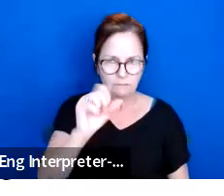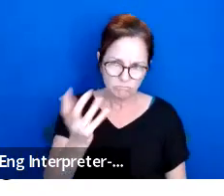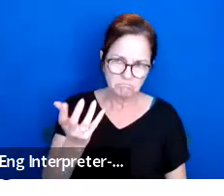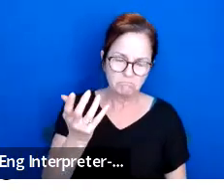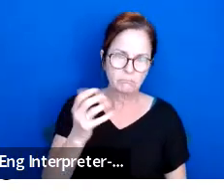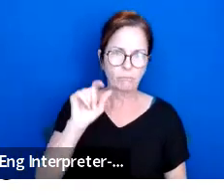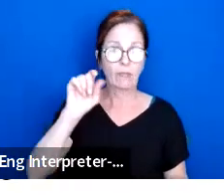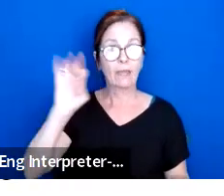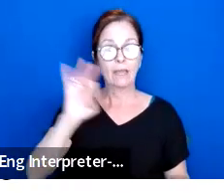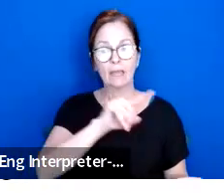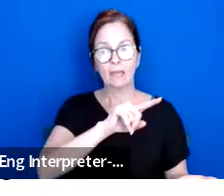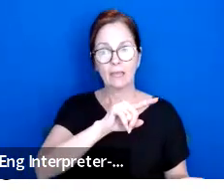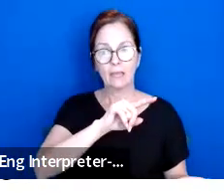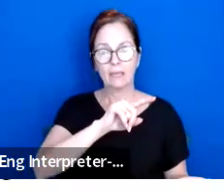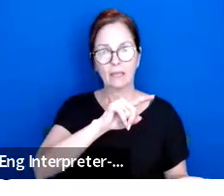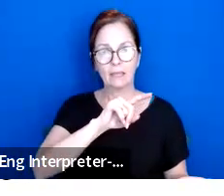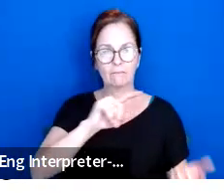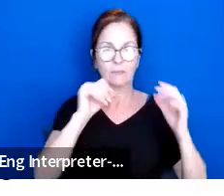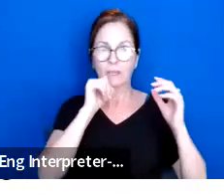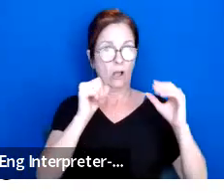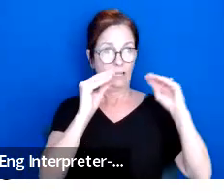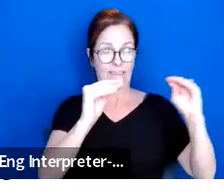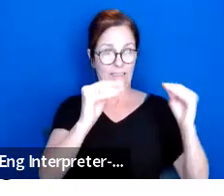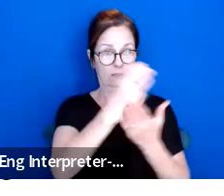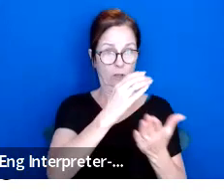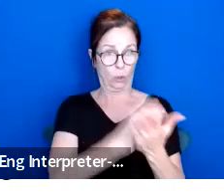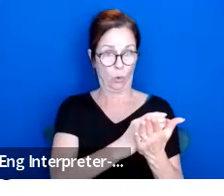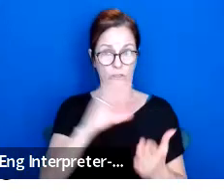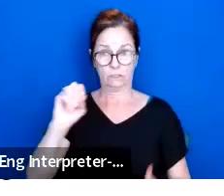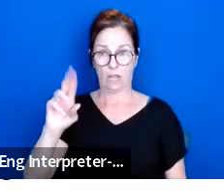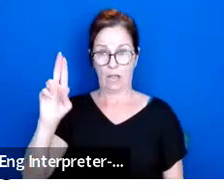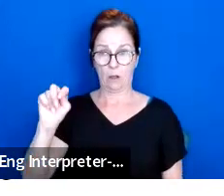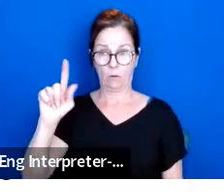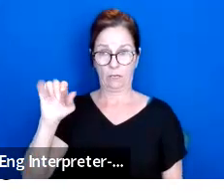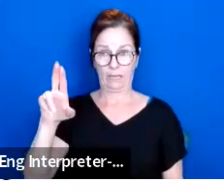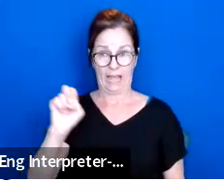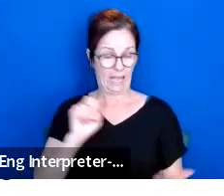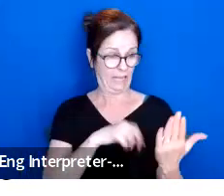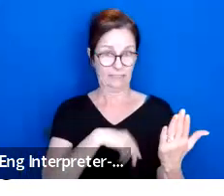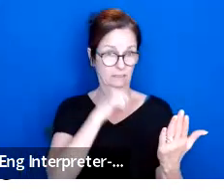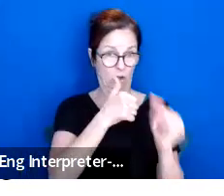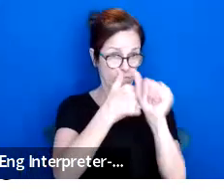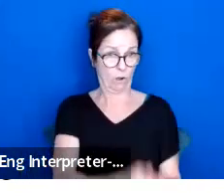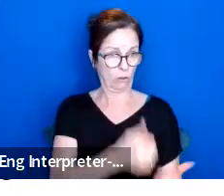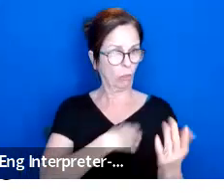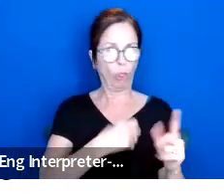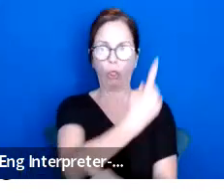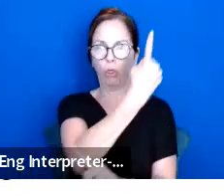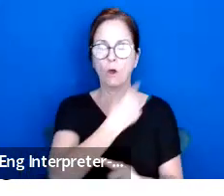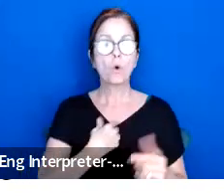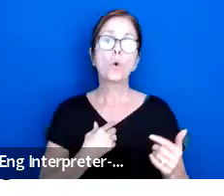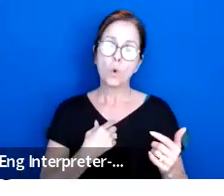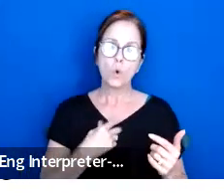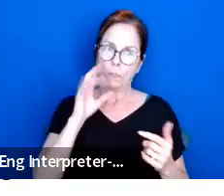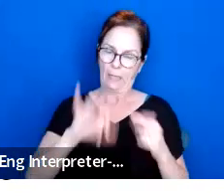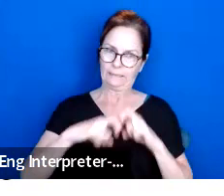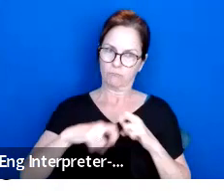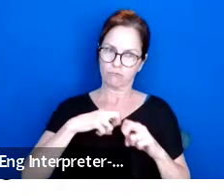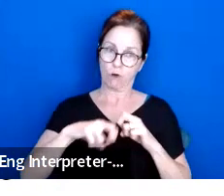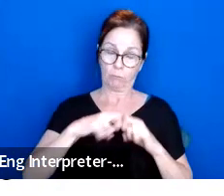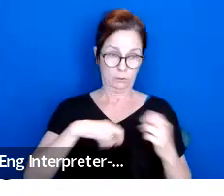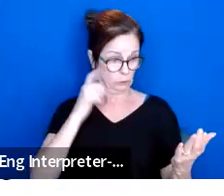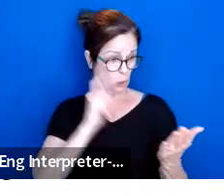Teaching to the course outline of record. That is actually a very big problem. And you should, and you would want to provide evidence, which we'll go through later.